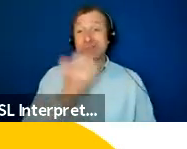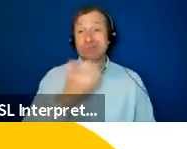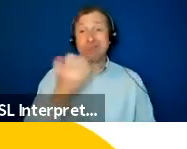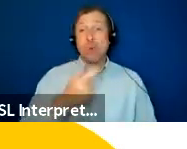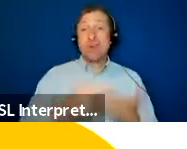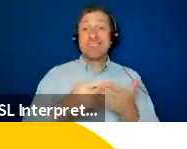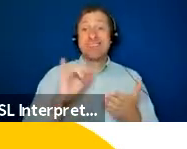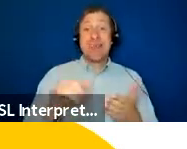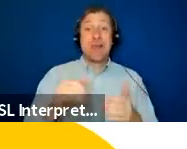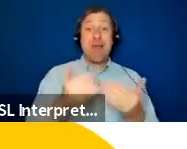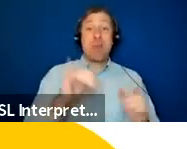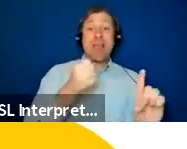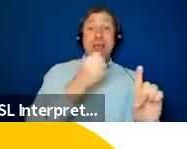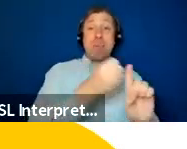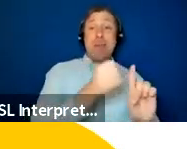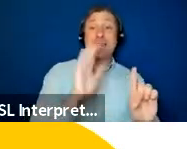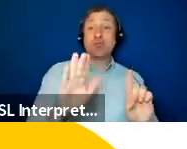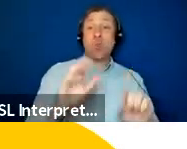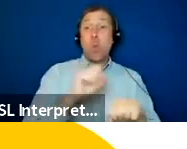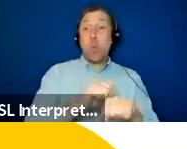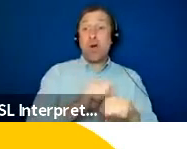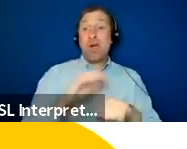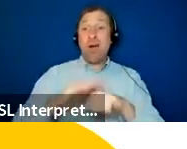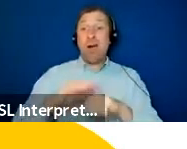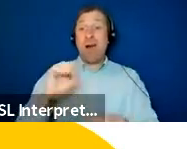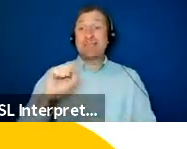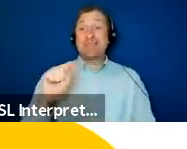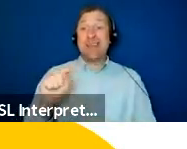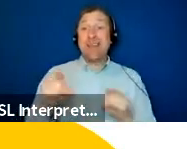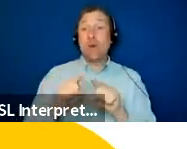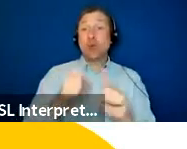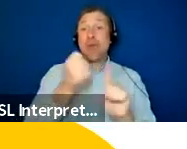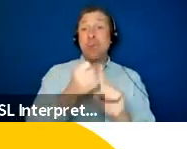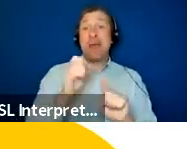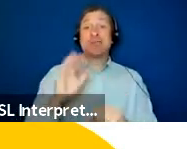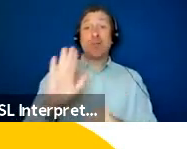how it impacts your work on the set, and also how it impacts you from a financial perspective.